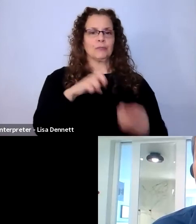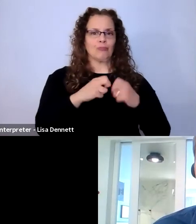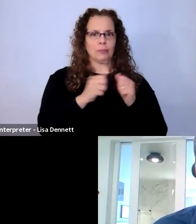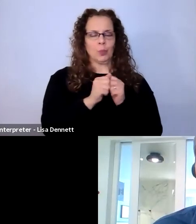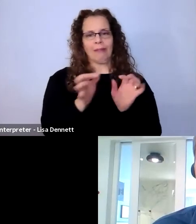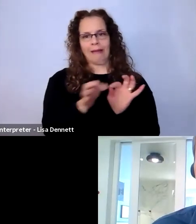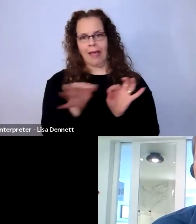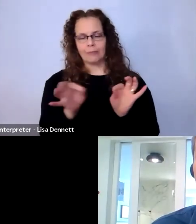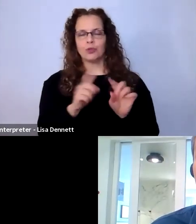going on there we go hi denison. Jennison Asuncion: hey happy guy Joe.